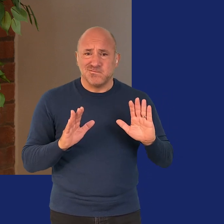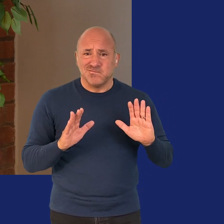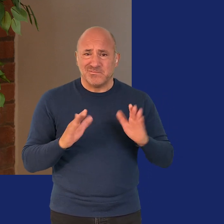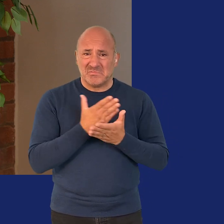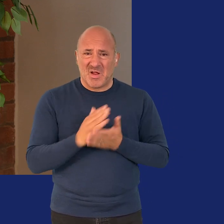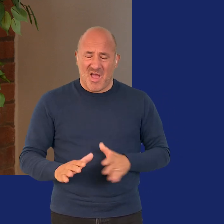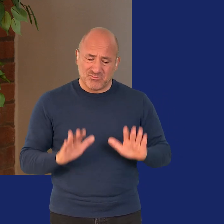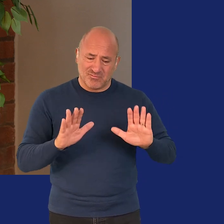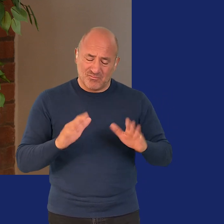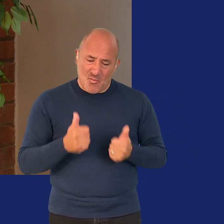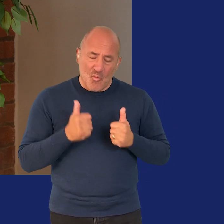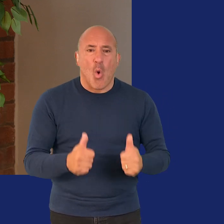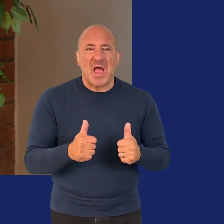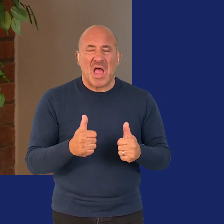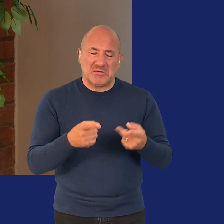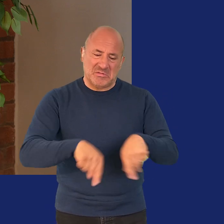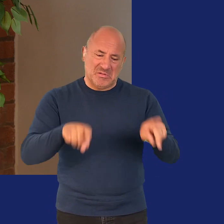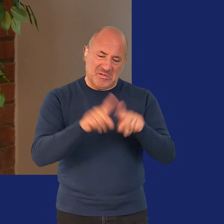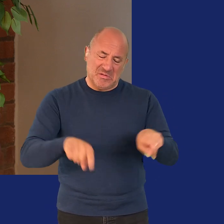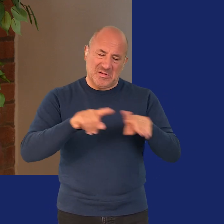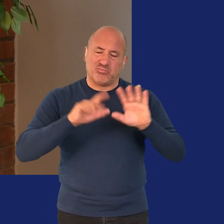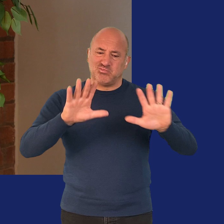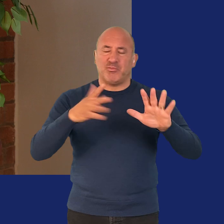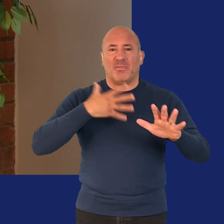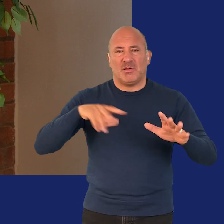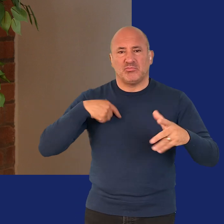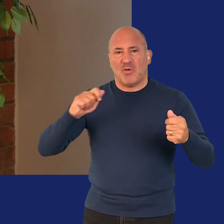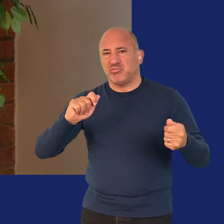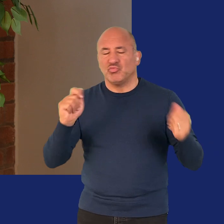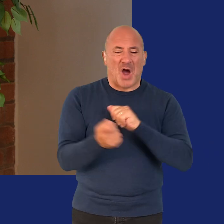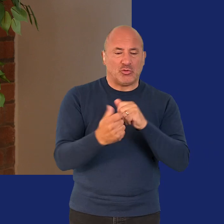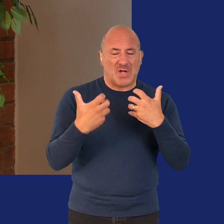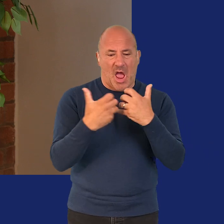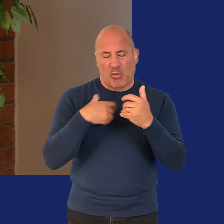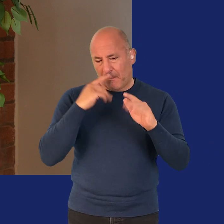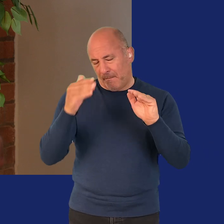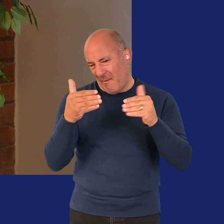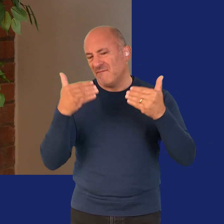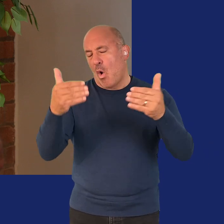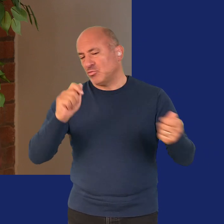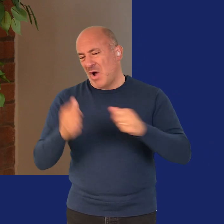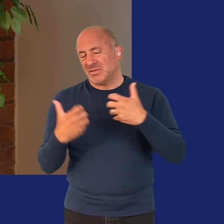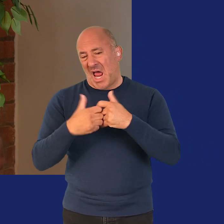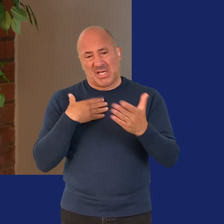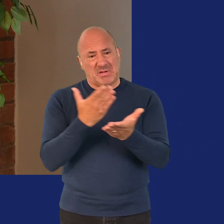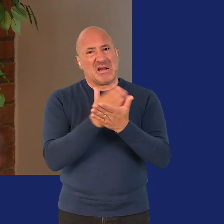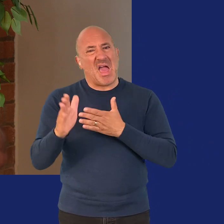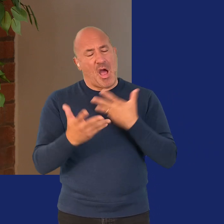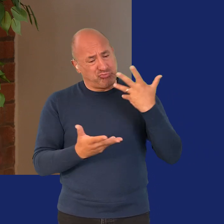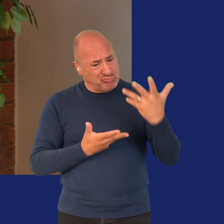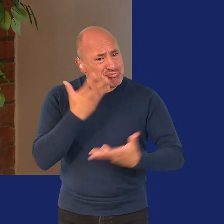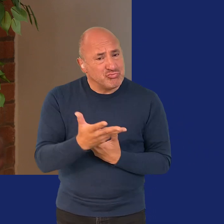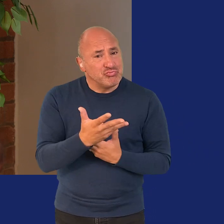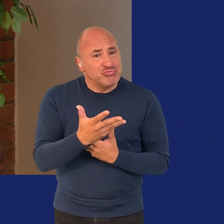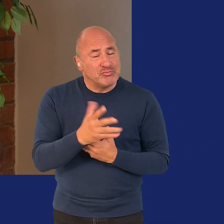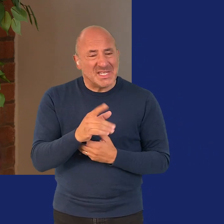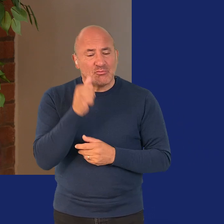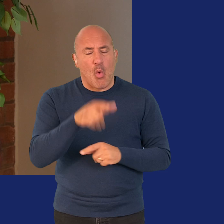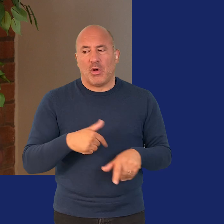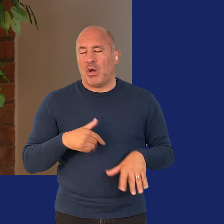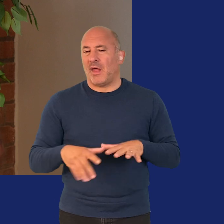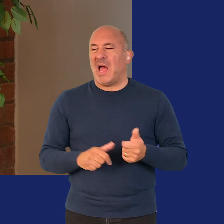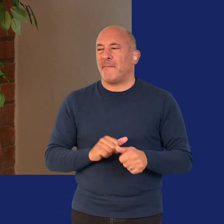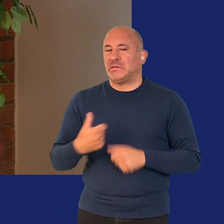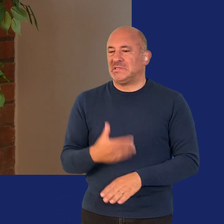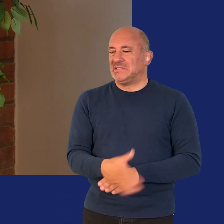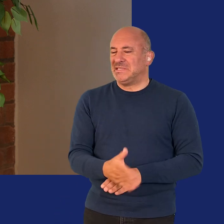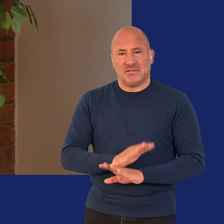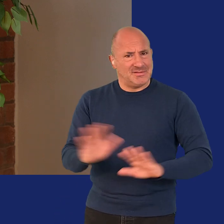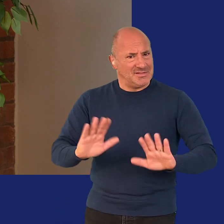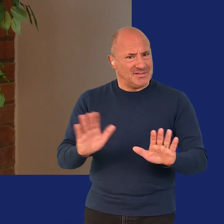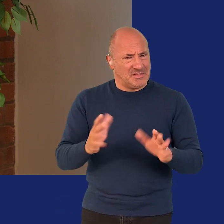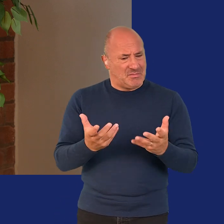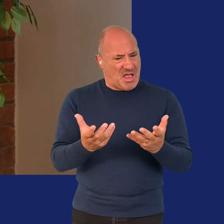sitting with it, valuing the feedback, showing humility and being really